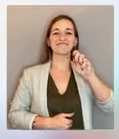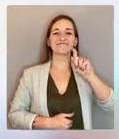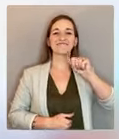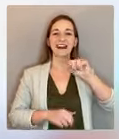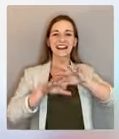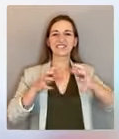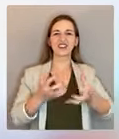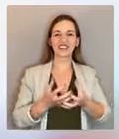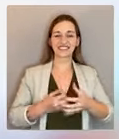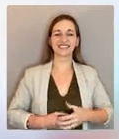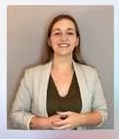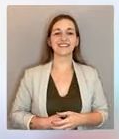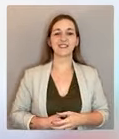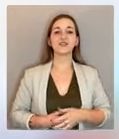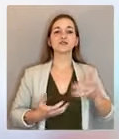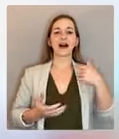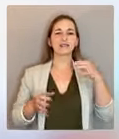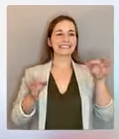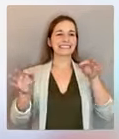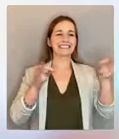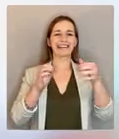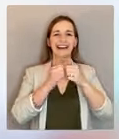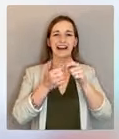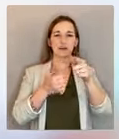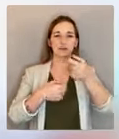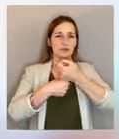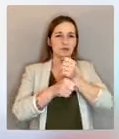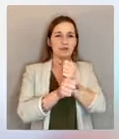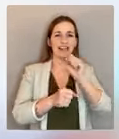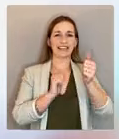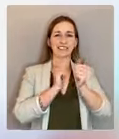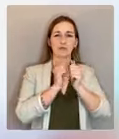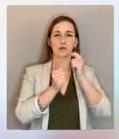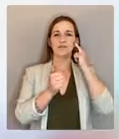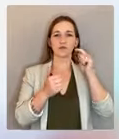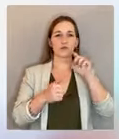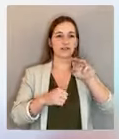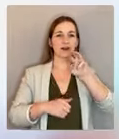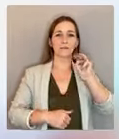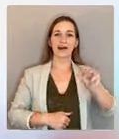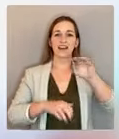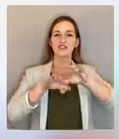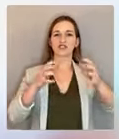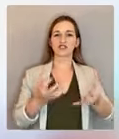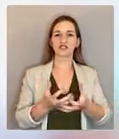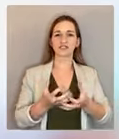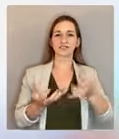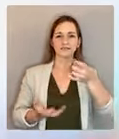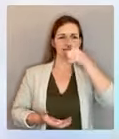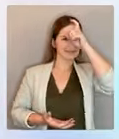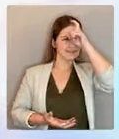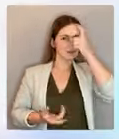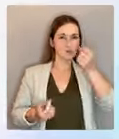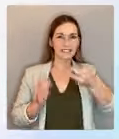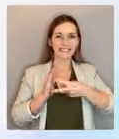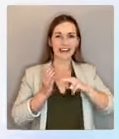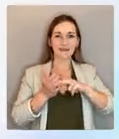So today's talk is gonna be about creating "Nock" and creating a sport for the metaverse. But you might be asking yourself, "What does that even mean?"